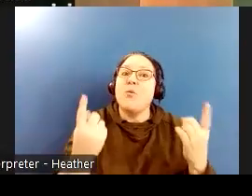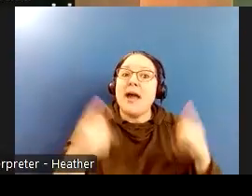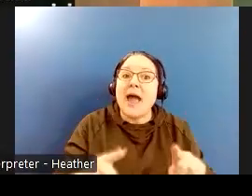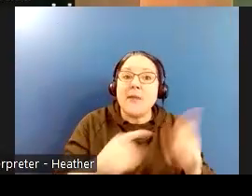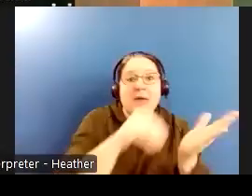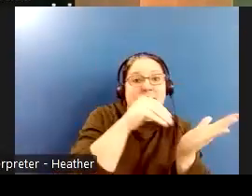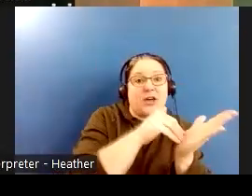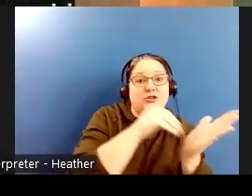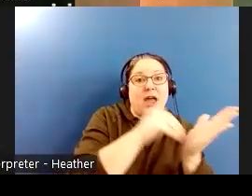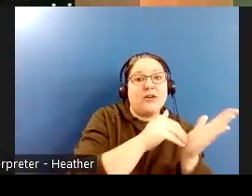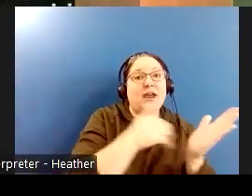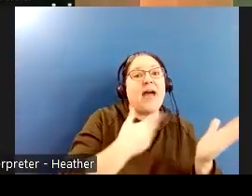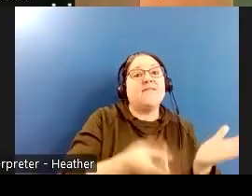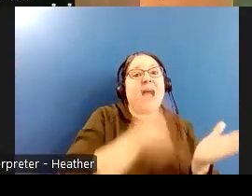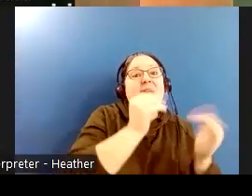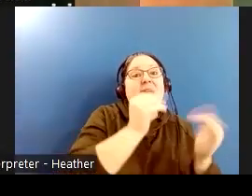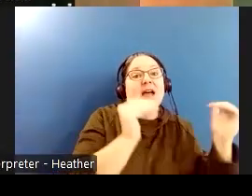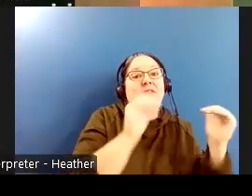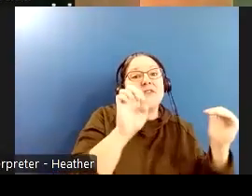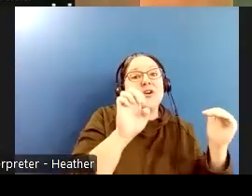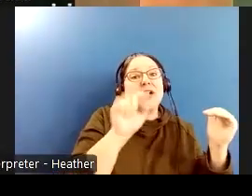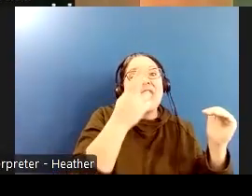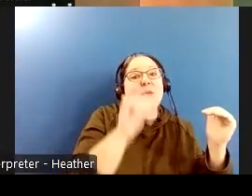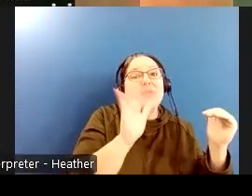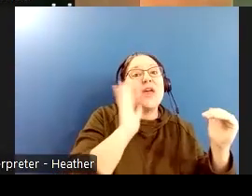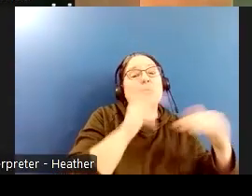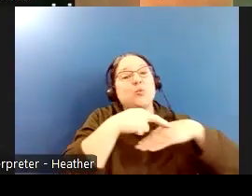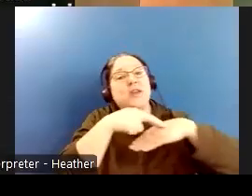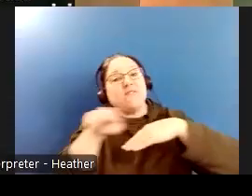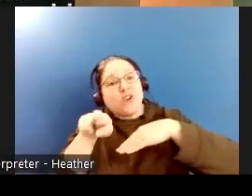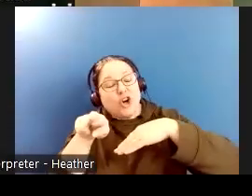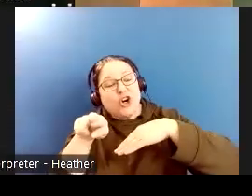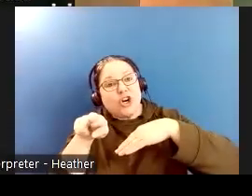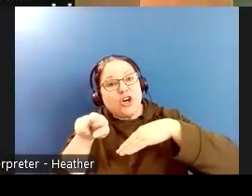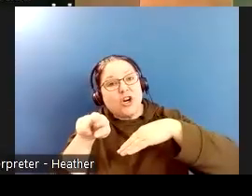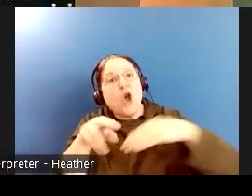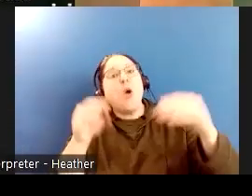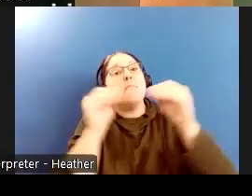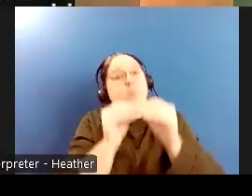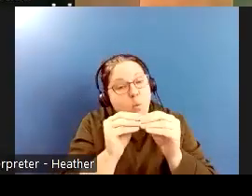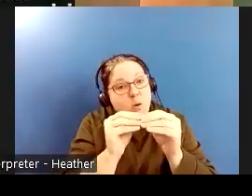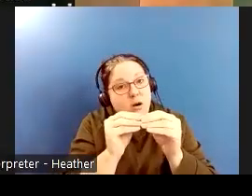higher levels of empathy were more likely to refer patients to their service. Um female